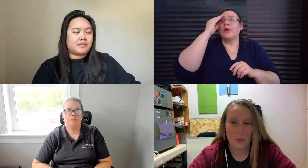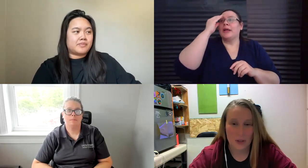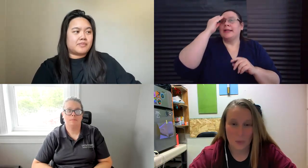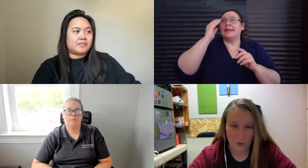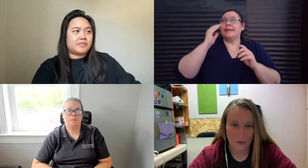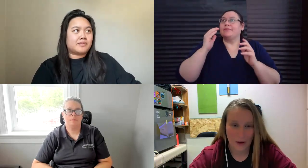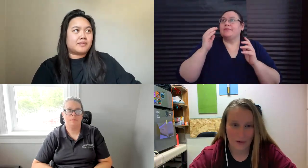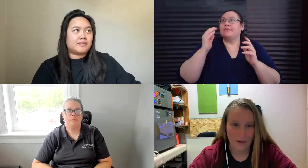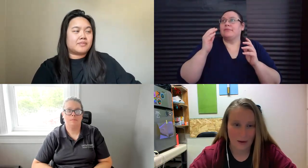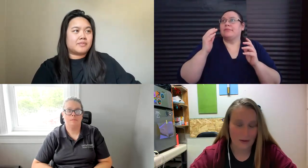so much more than that.